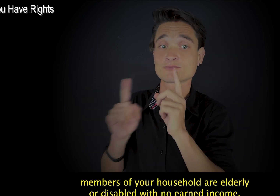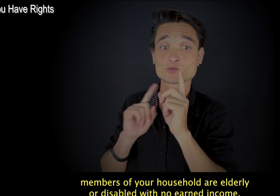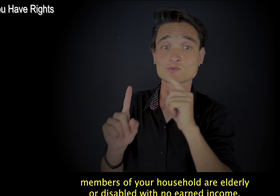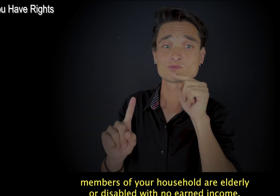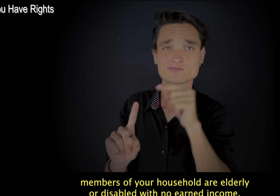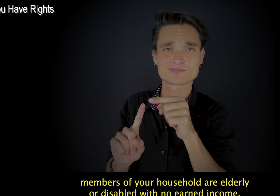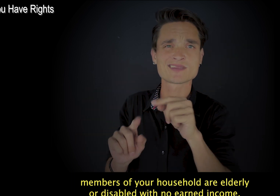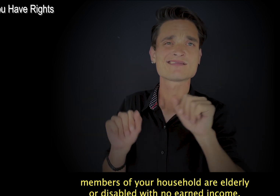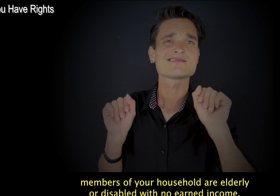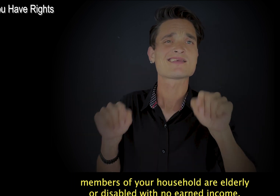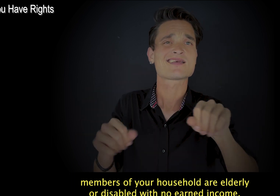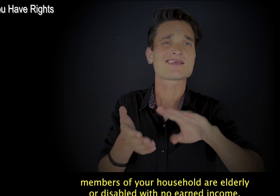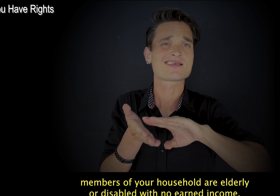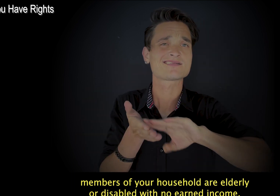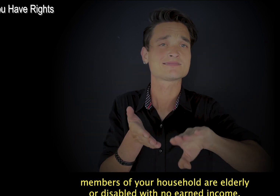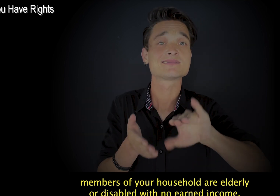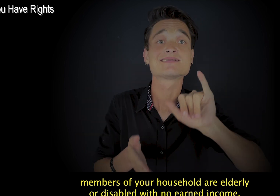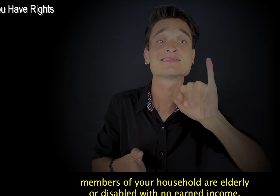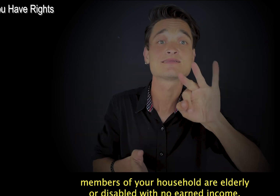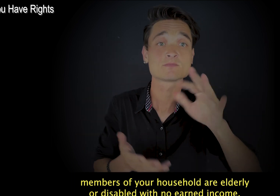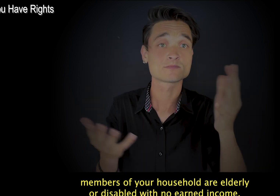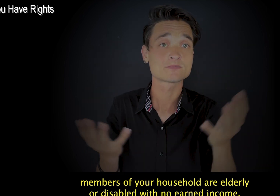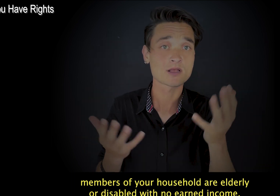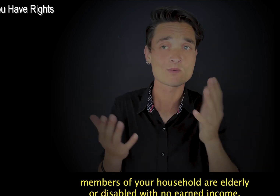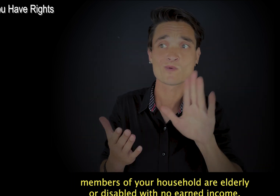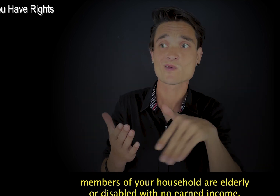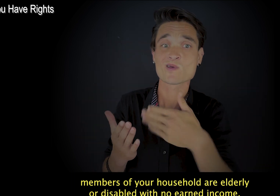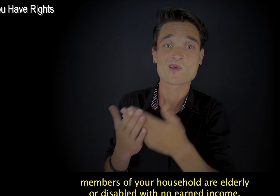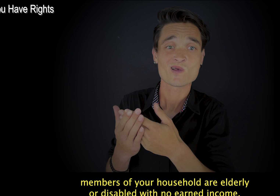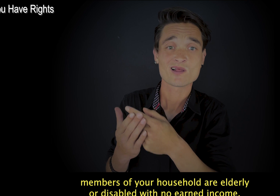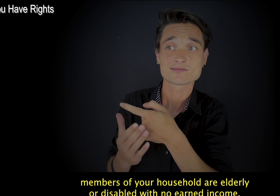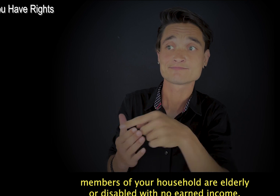members of your household are elderly or disabled with no earned income.